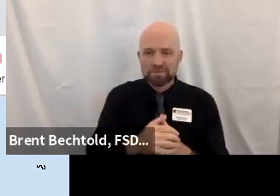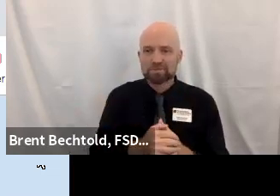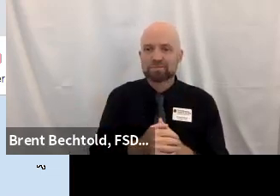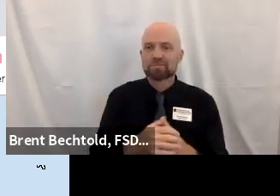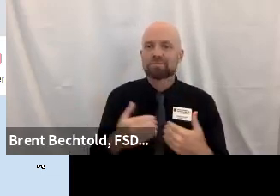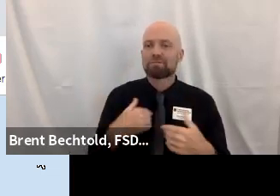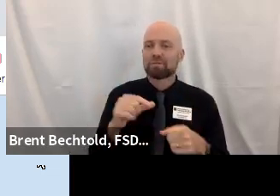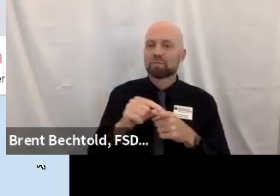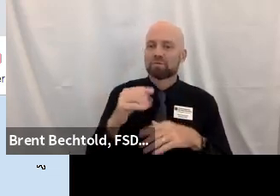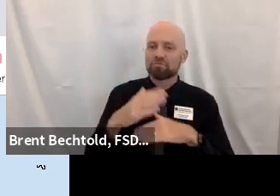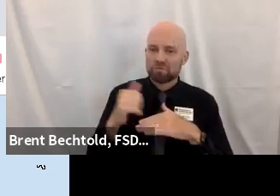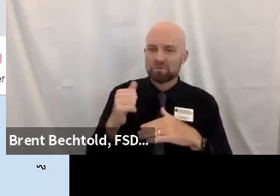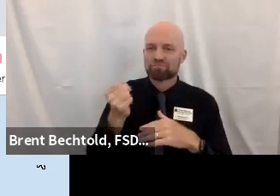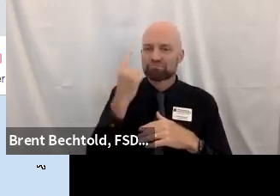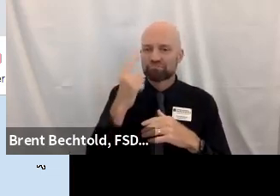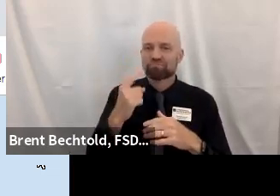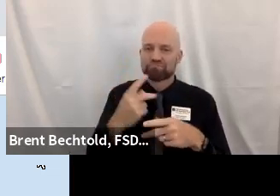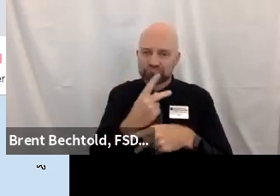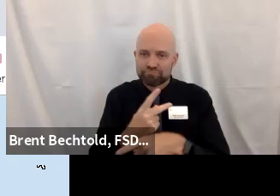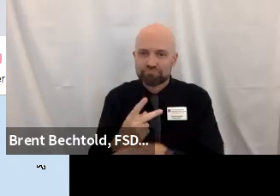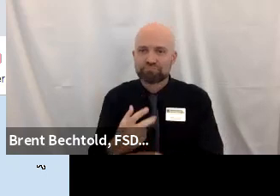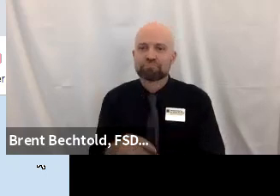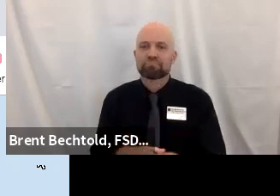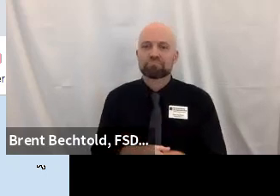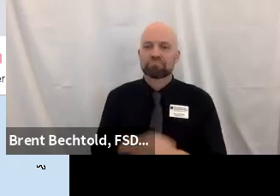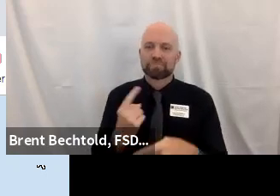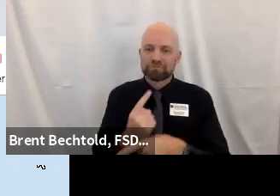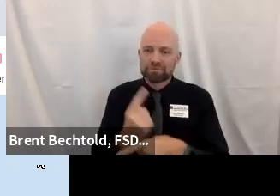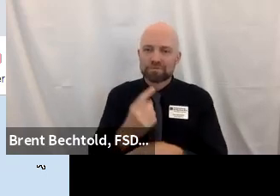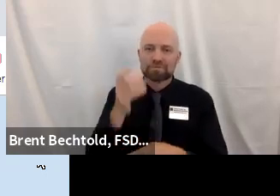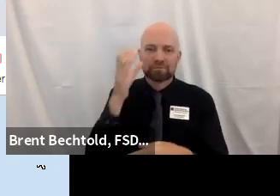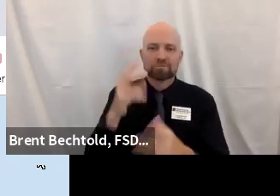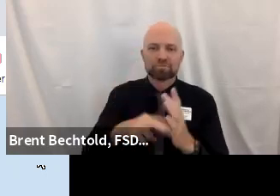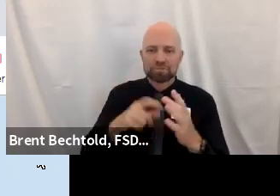Prosody. Having word recall.